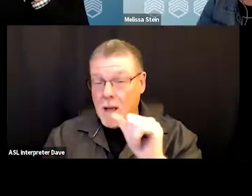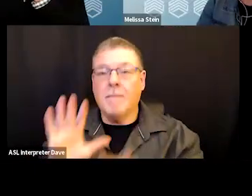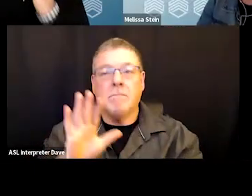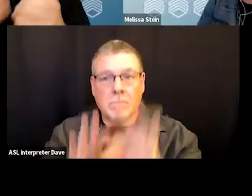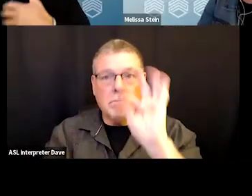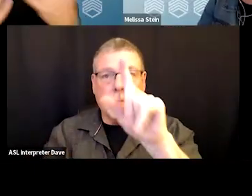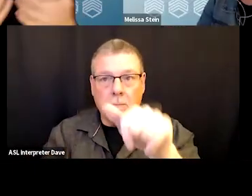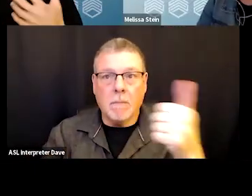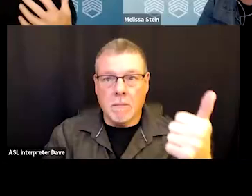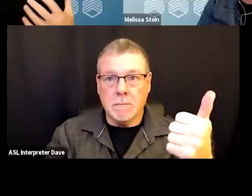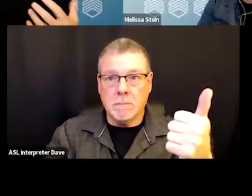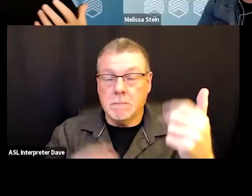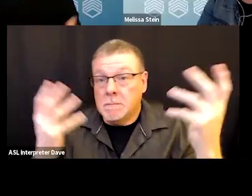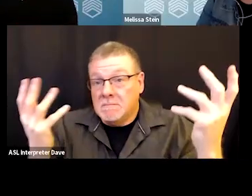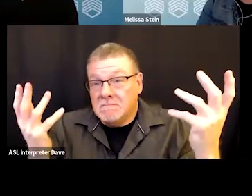So, that to me, that's the conversation.